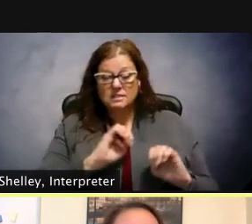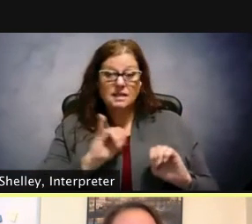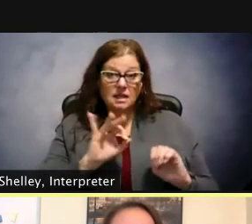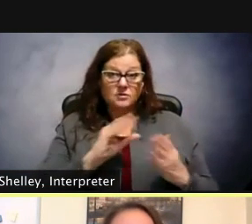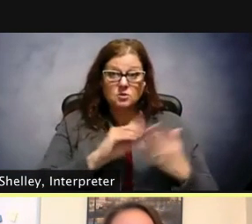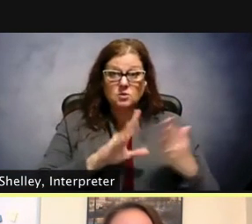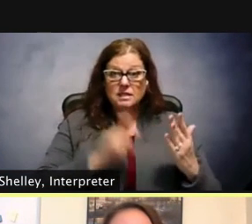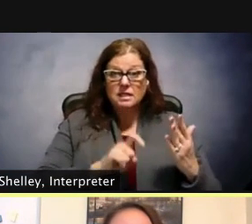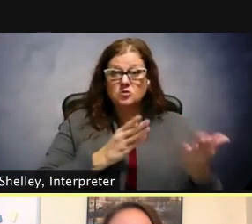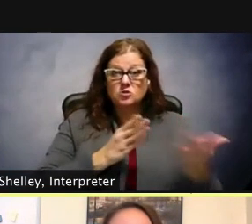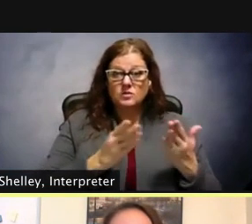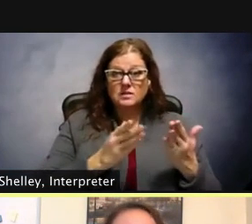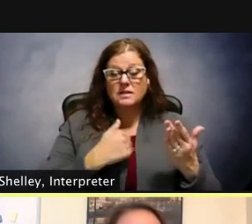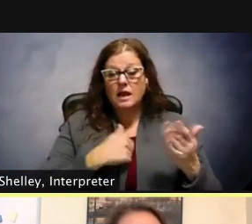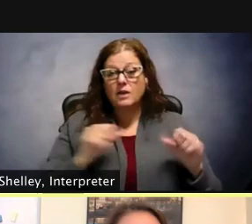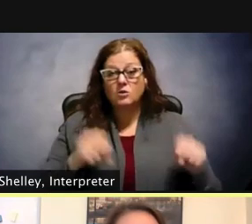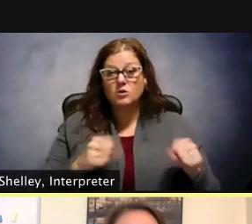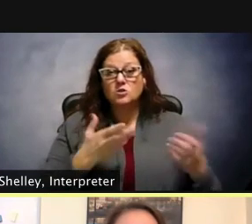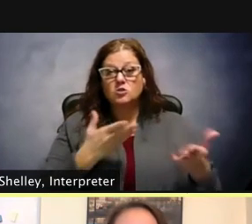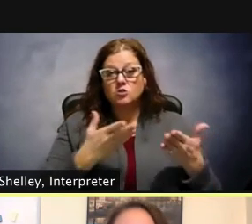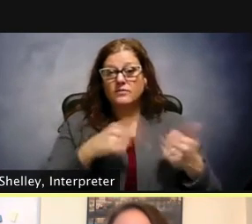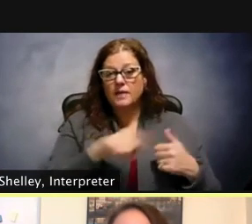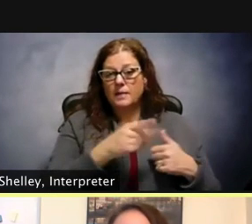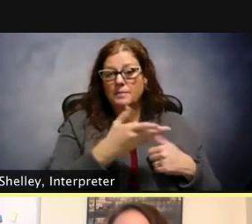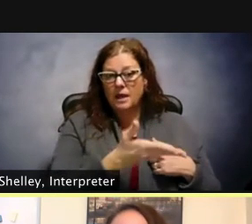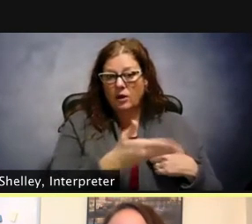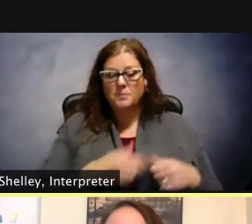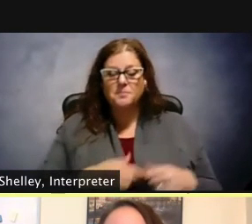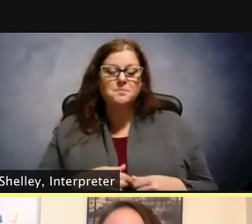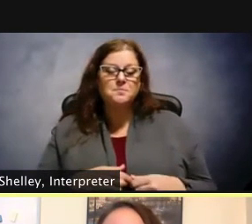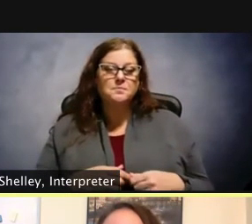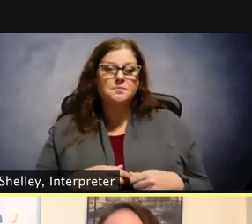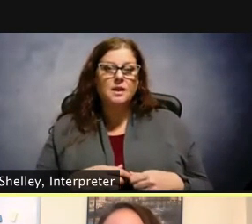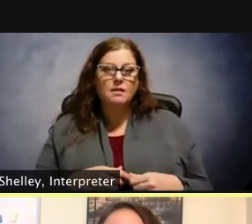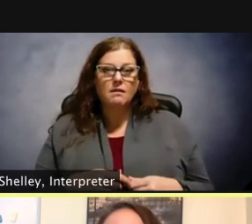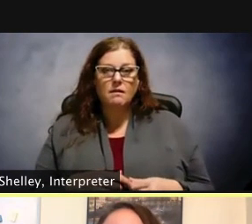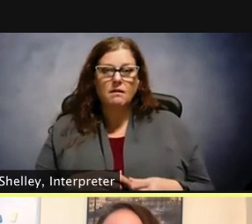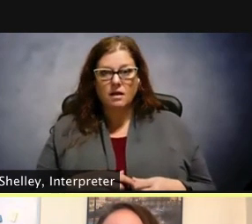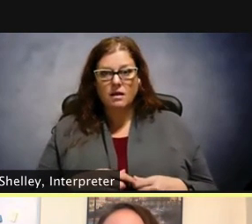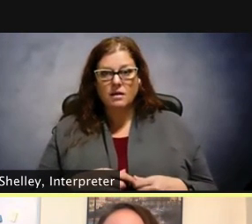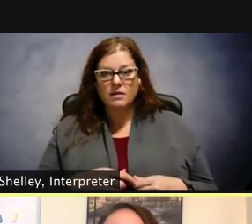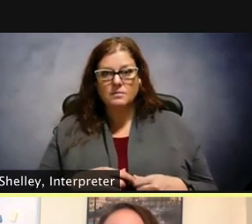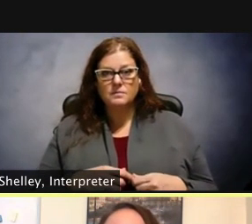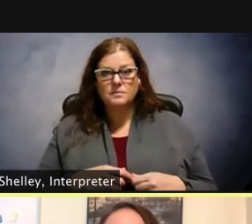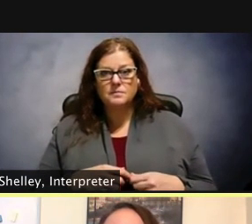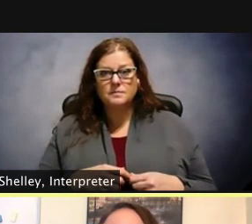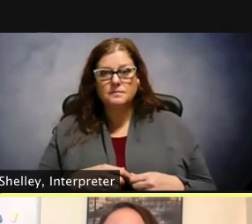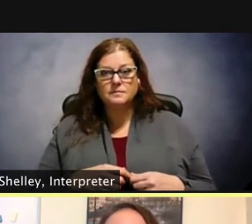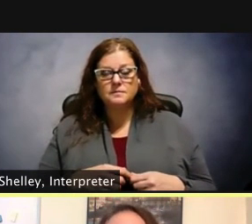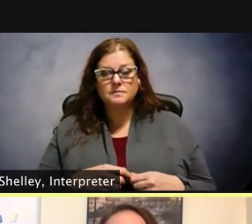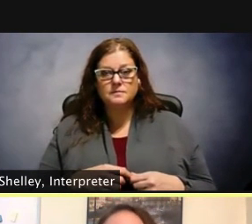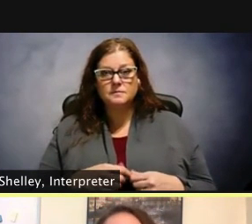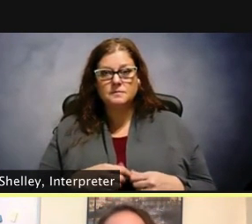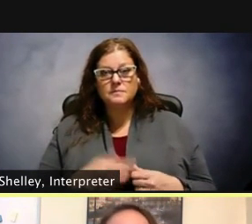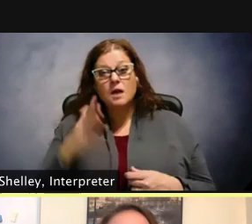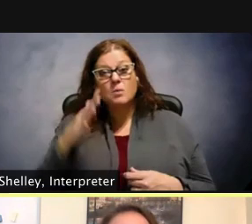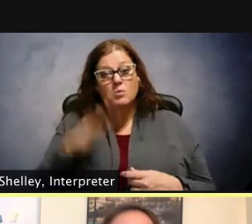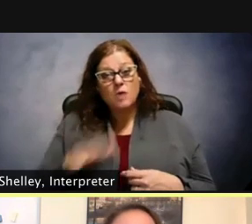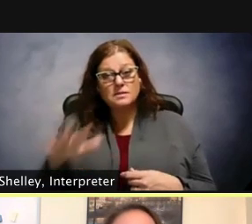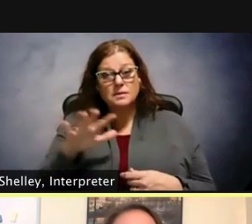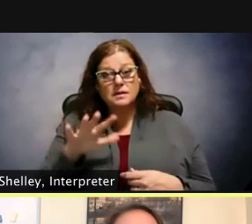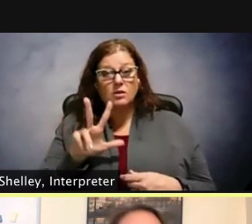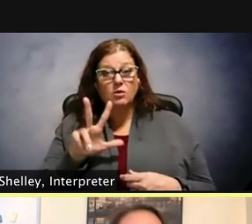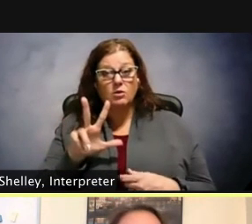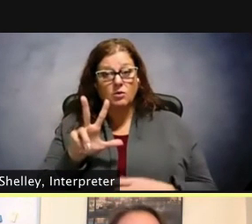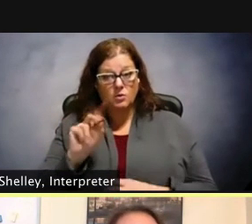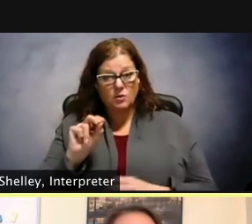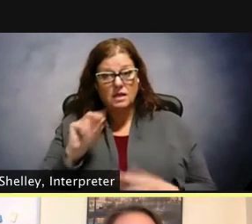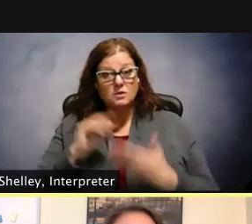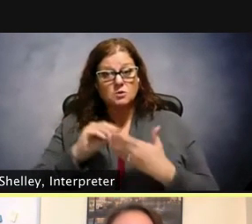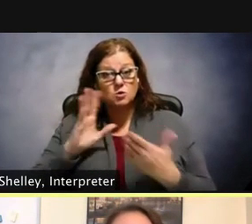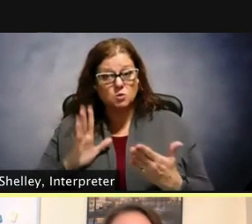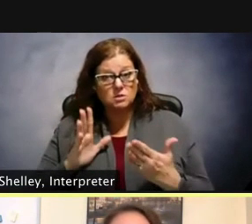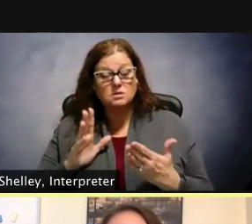services, I could serve them there. There are approximately 30 students who either have an